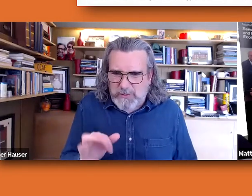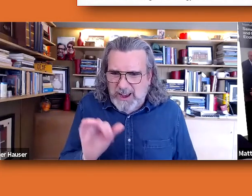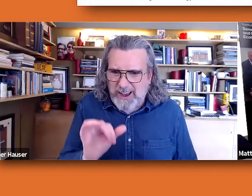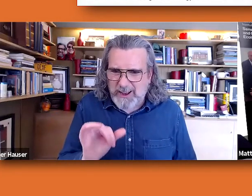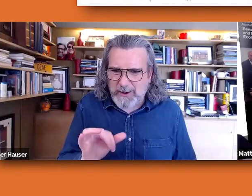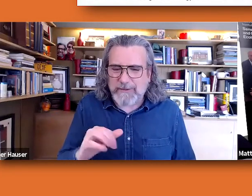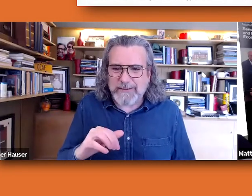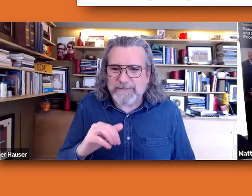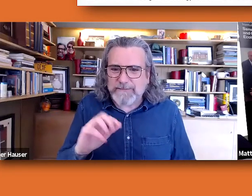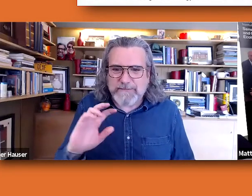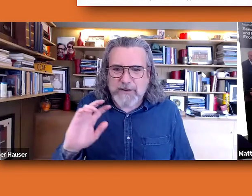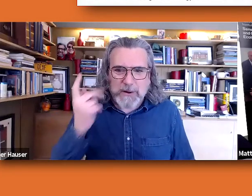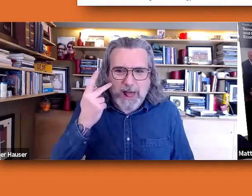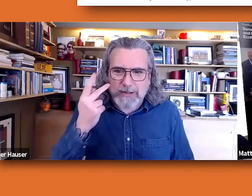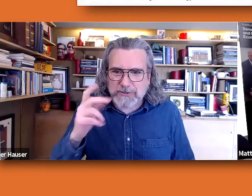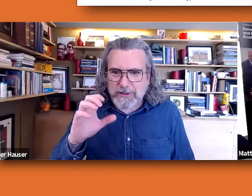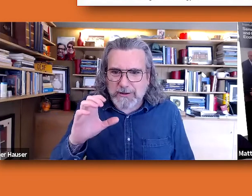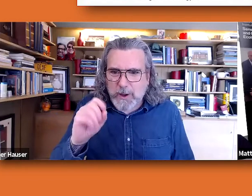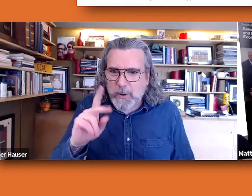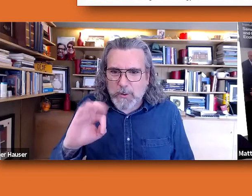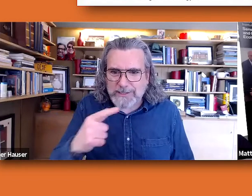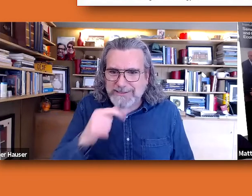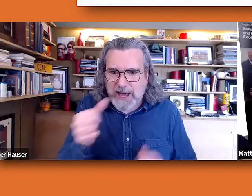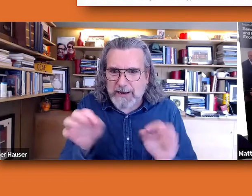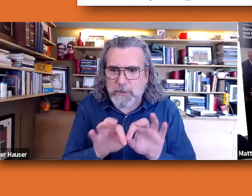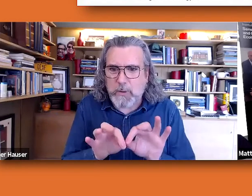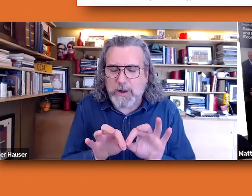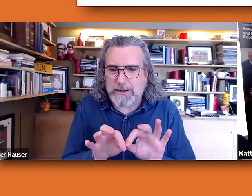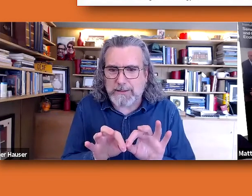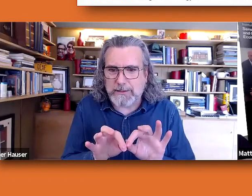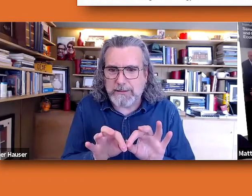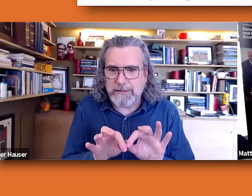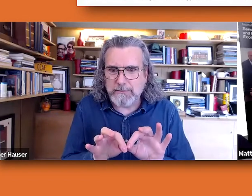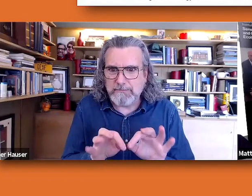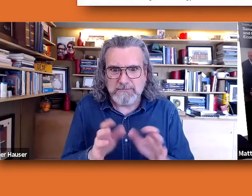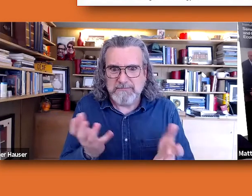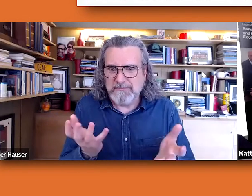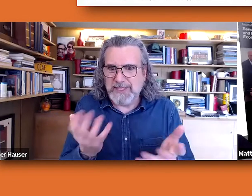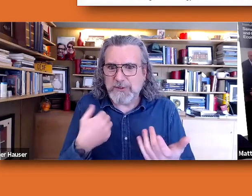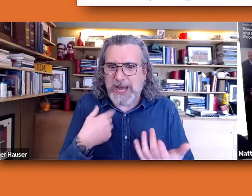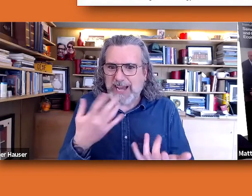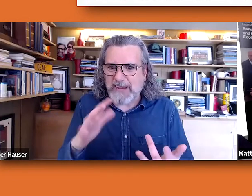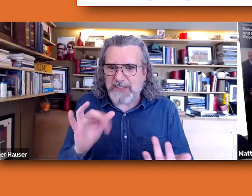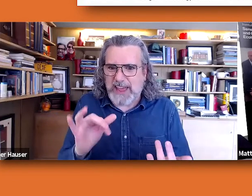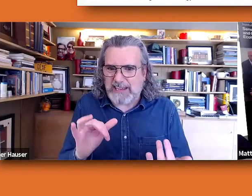they realized that phonological coding isn't actually important to be able to read.